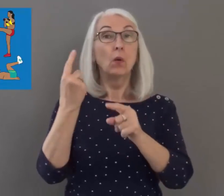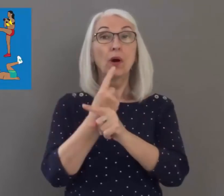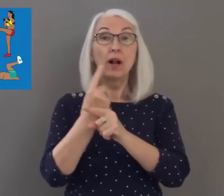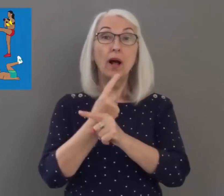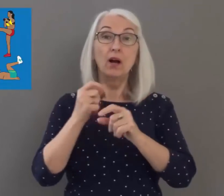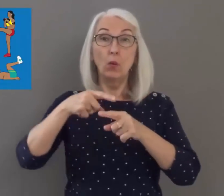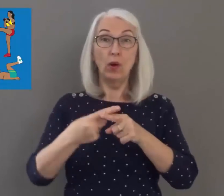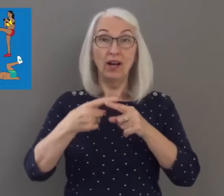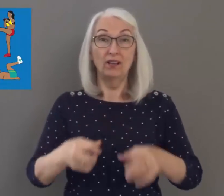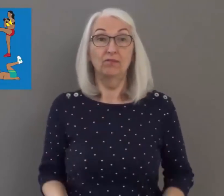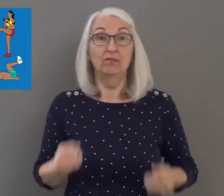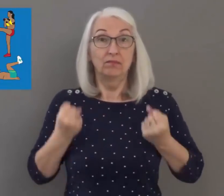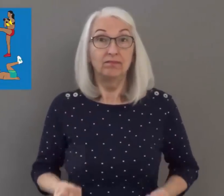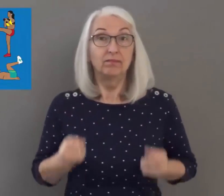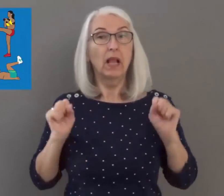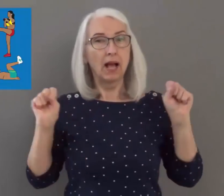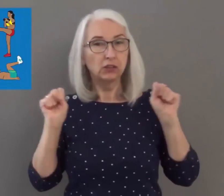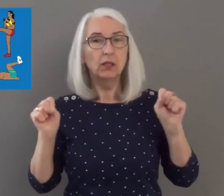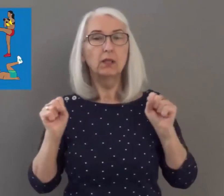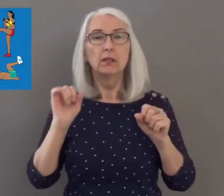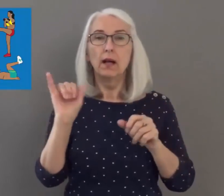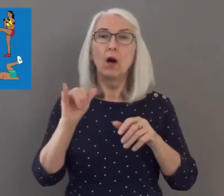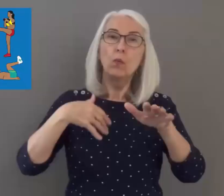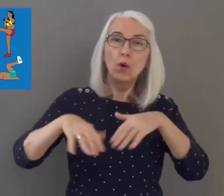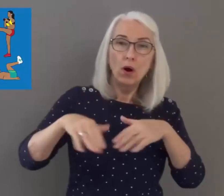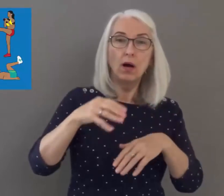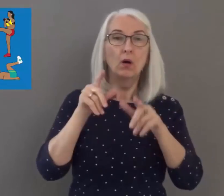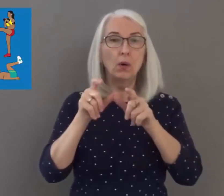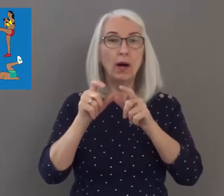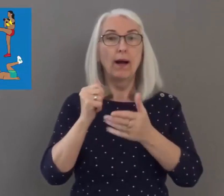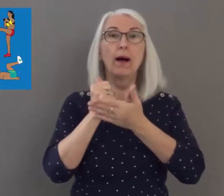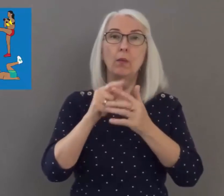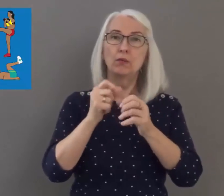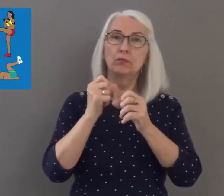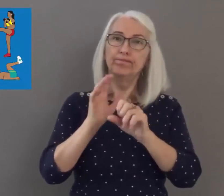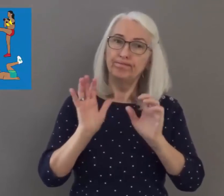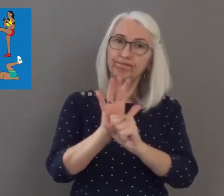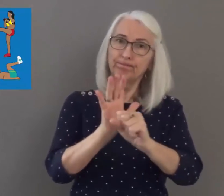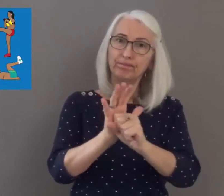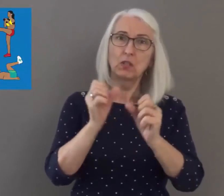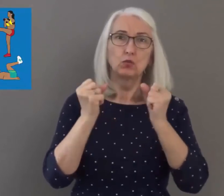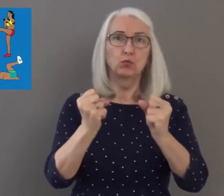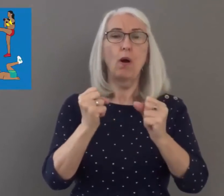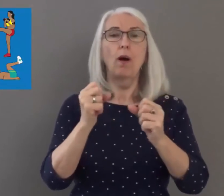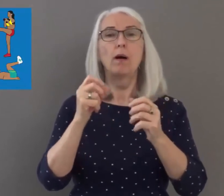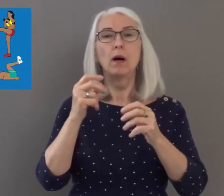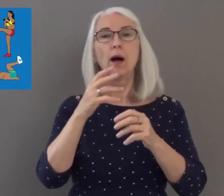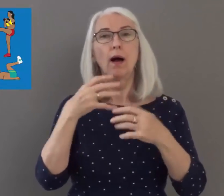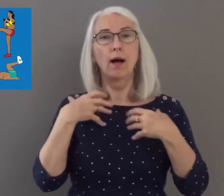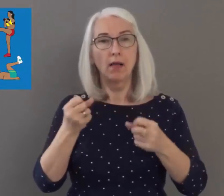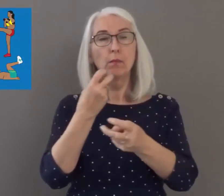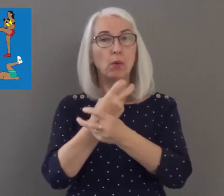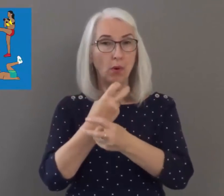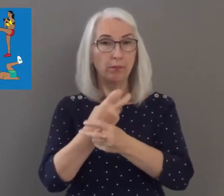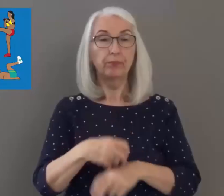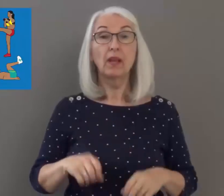Regular weight-bearing exercise such as walking or running helps to promote strong, healthy bones.